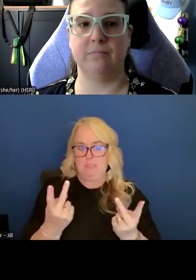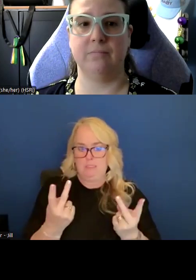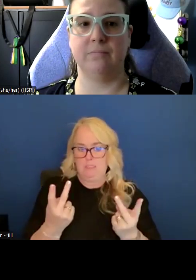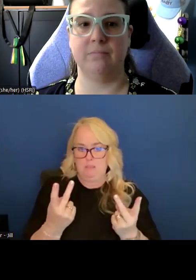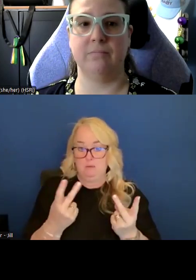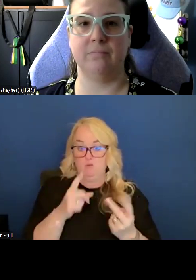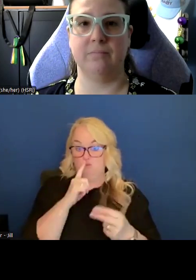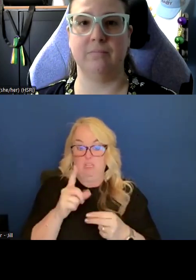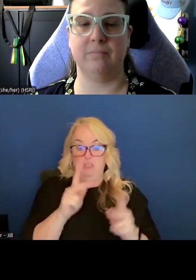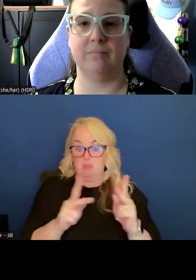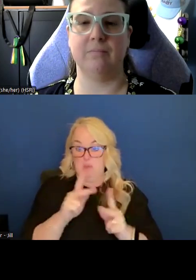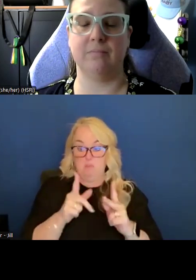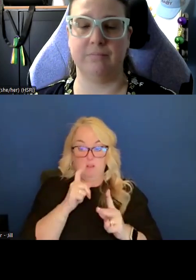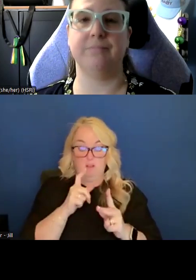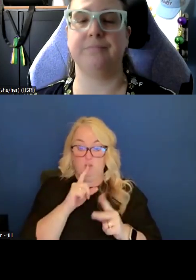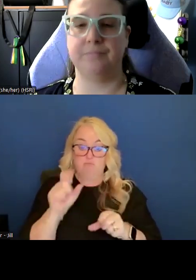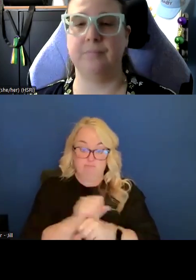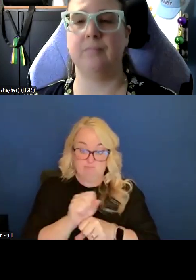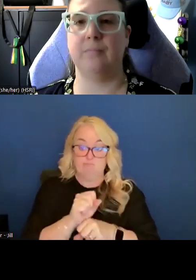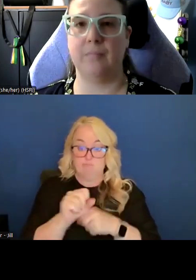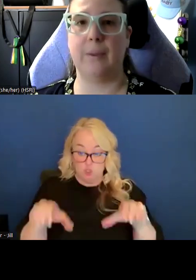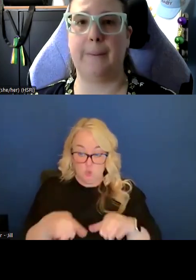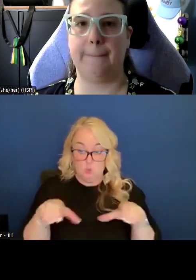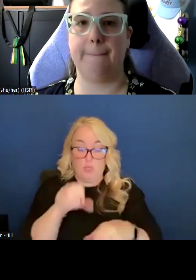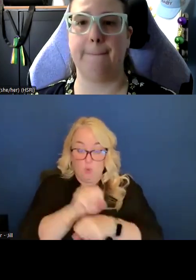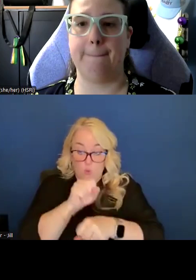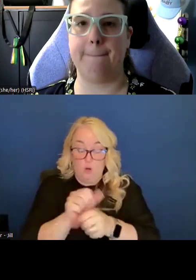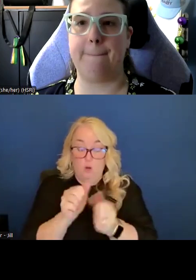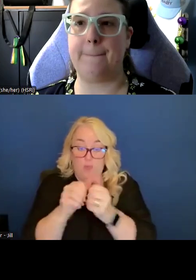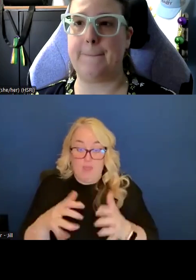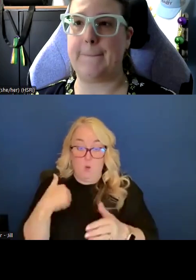the ground" is going, and without us that use the waiver